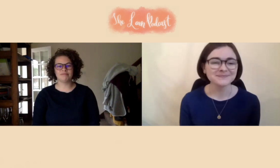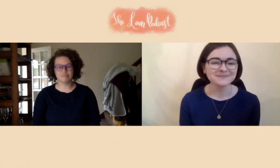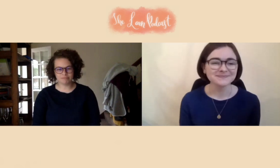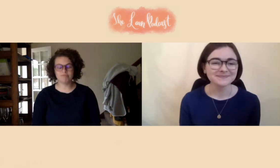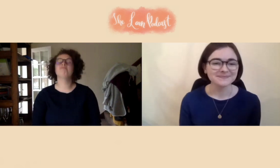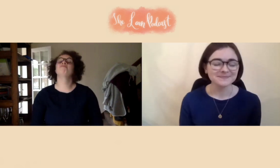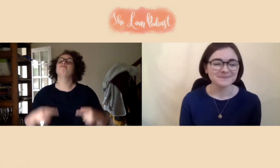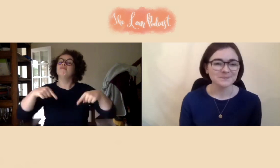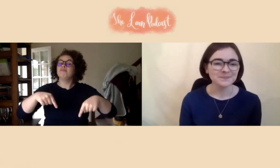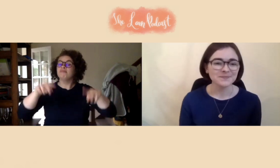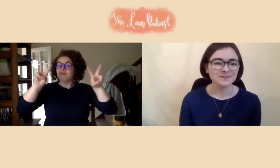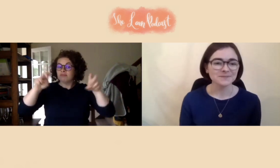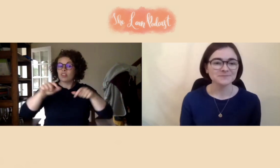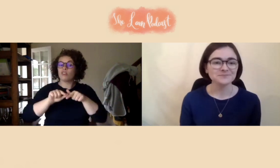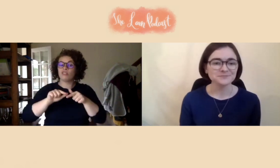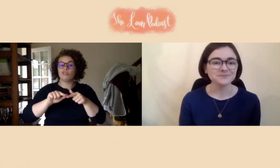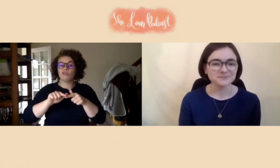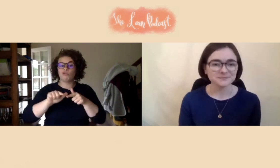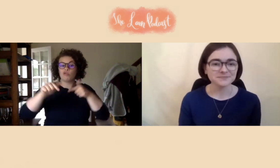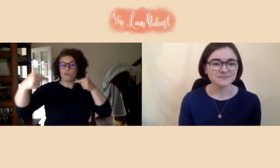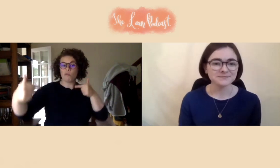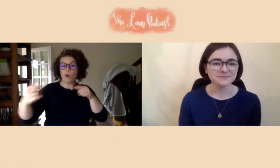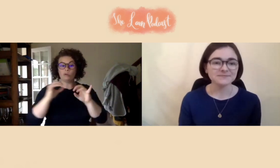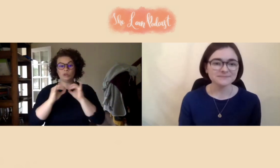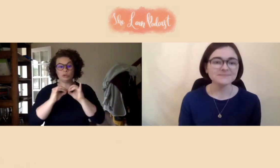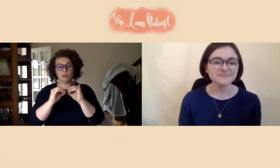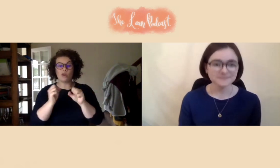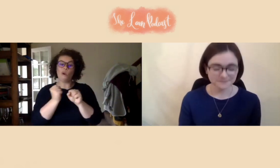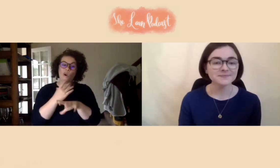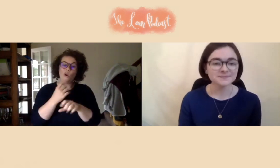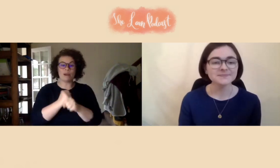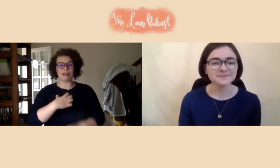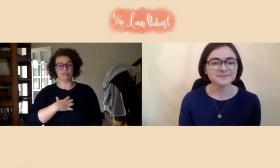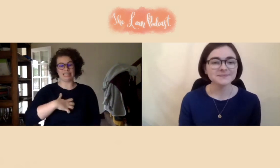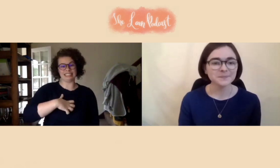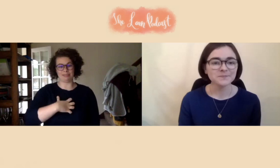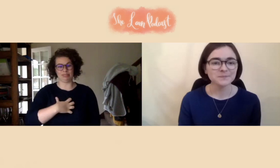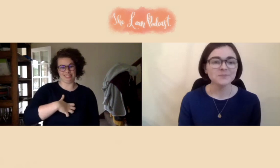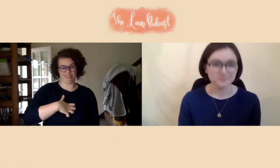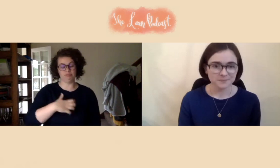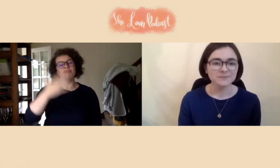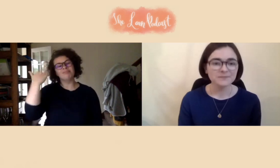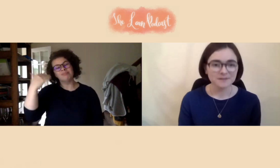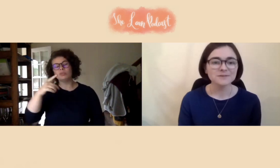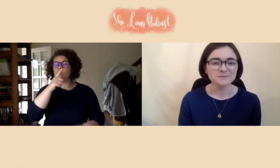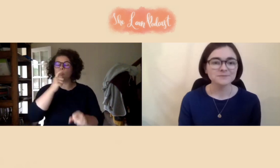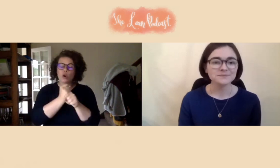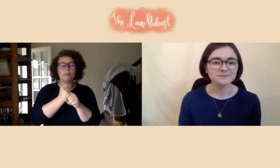And, basically, when Ciara and I came up with this idea, we were thinking, okay, the world's gone a bit mad,